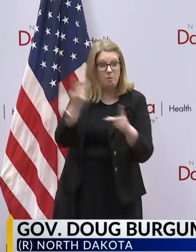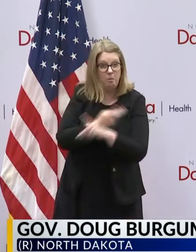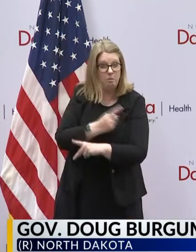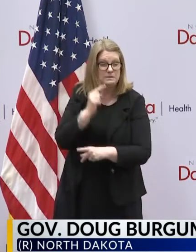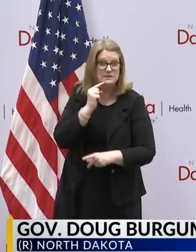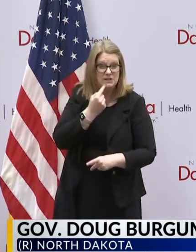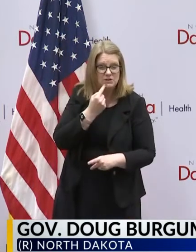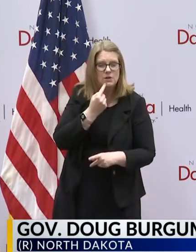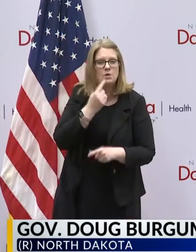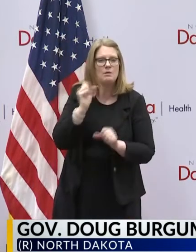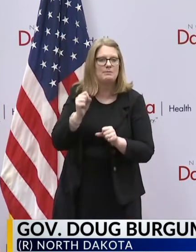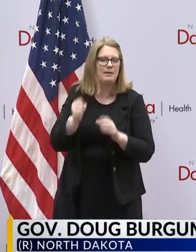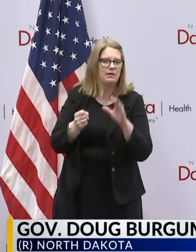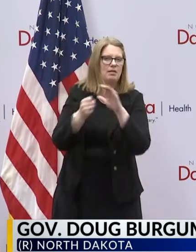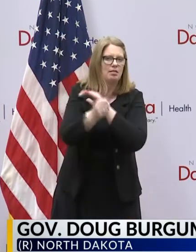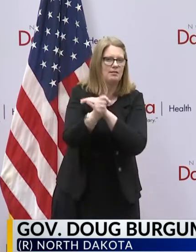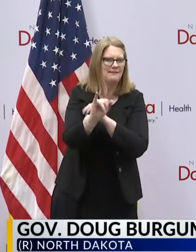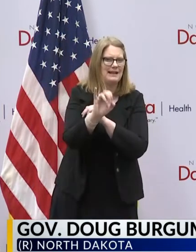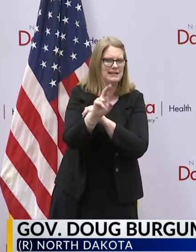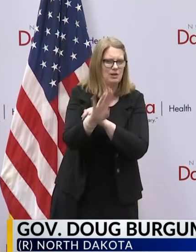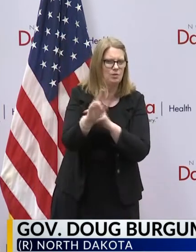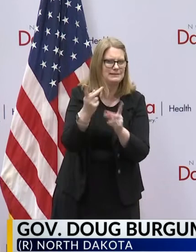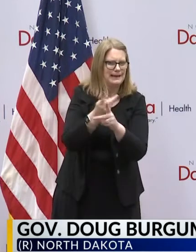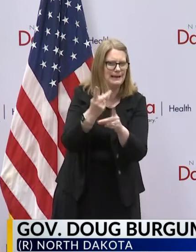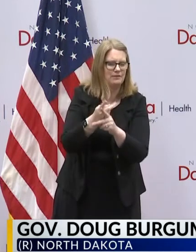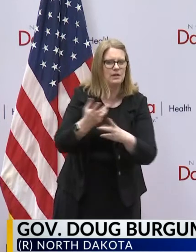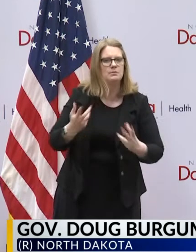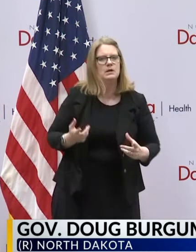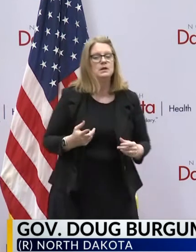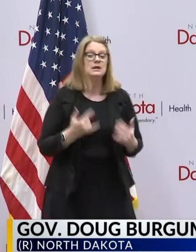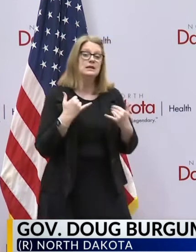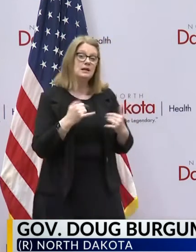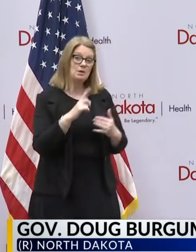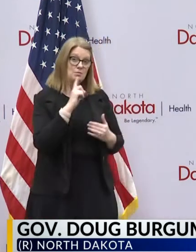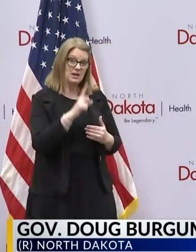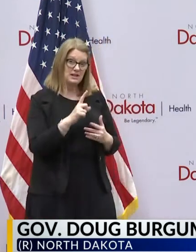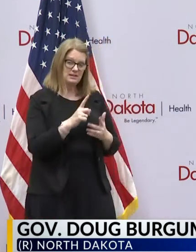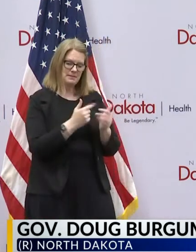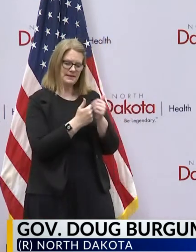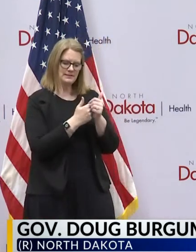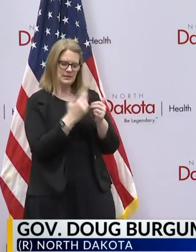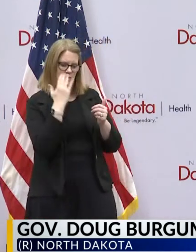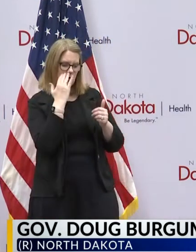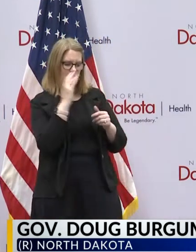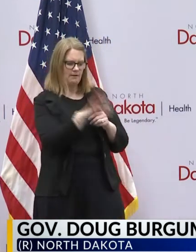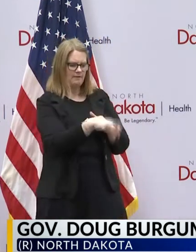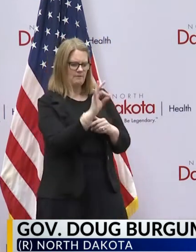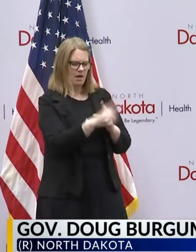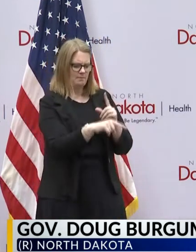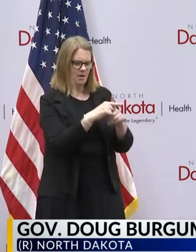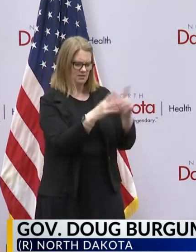FROM THIS. AND WITH THAT, WE'VE ALSO BEEN DOING MORE TARGETED TEST, WE'VE BEEN DOING MORE EFFORT AT REALLY